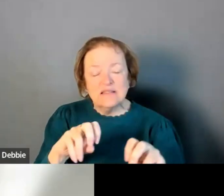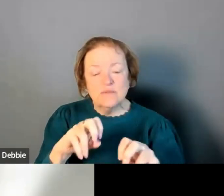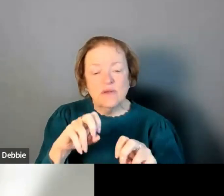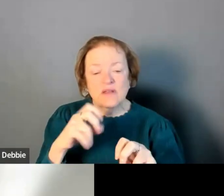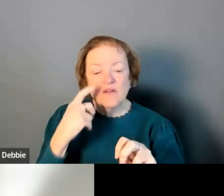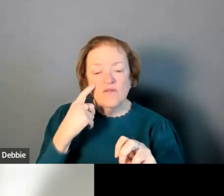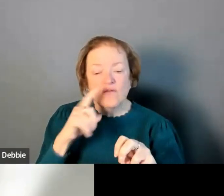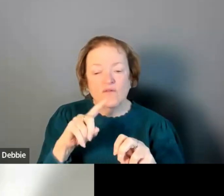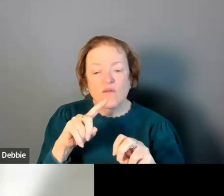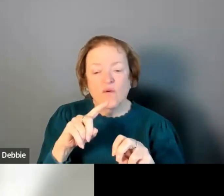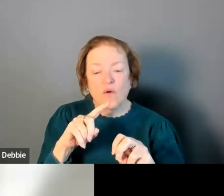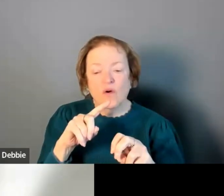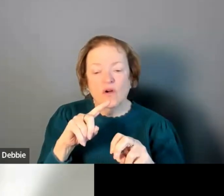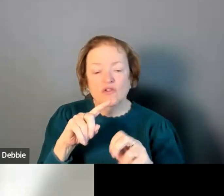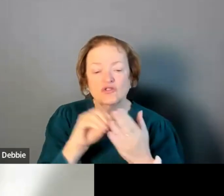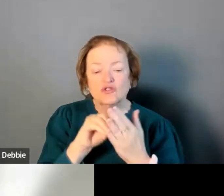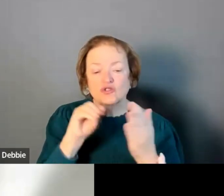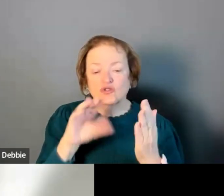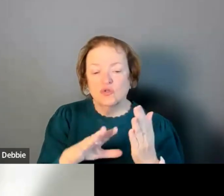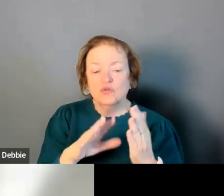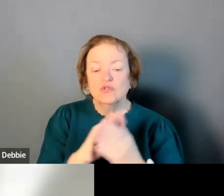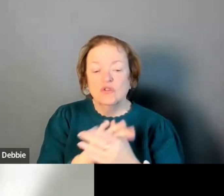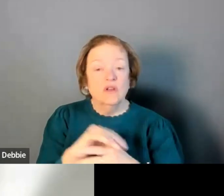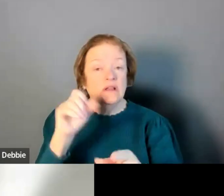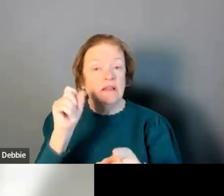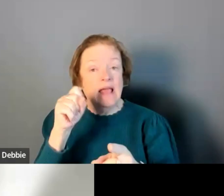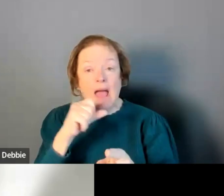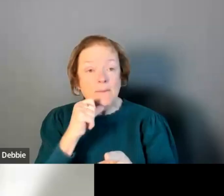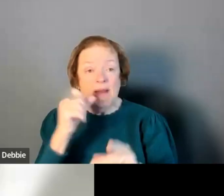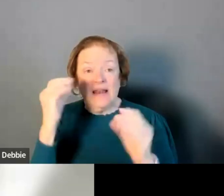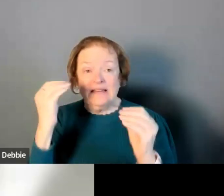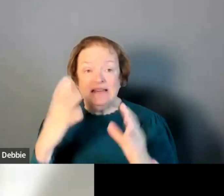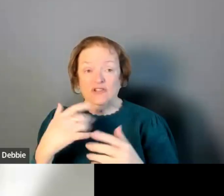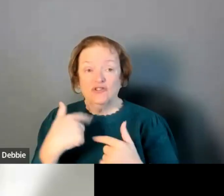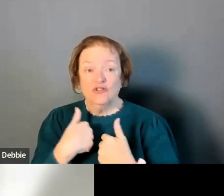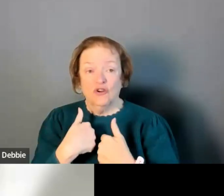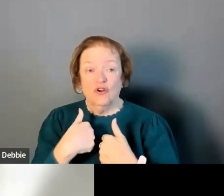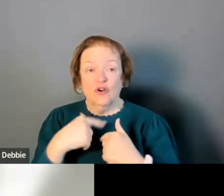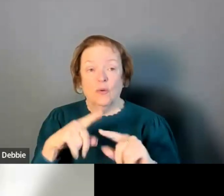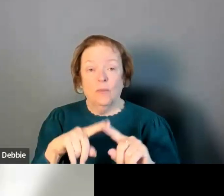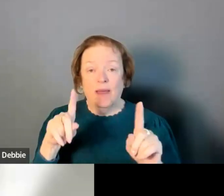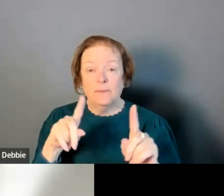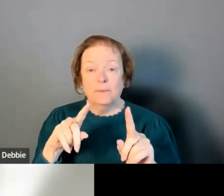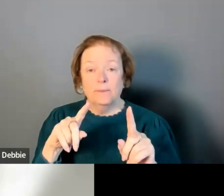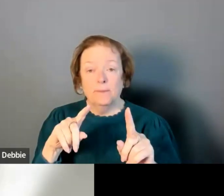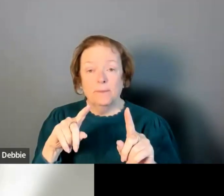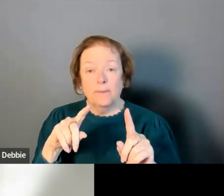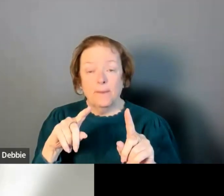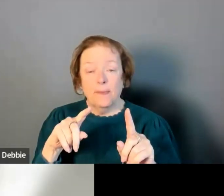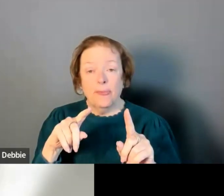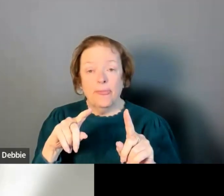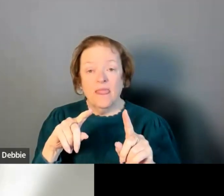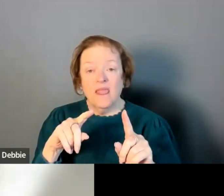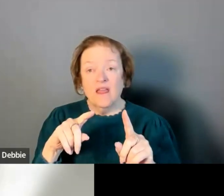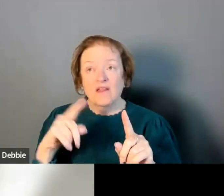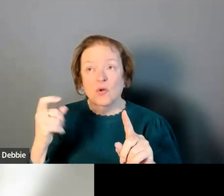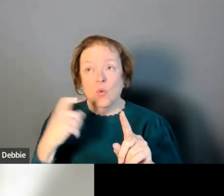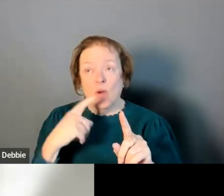Okay, yes, I think that's what it is called. I am not a teacher. So, your question is, have you had any,